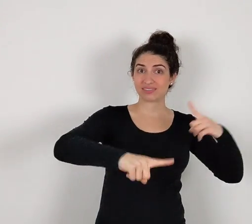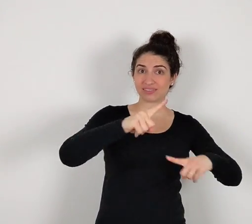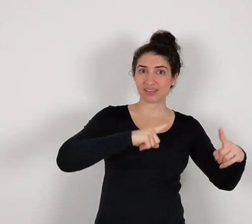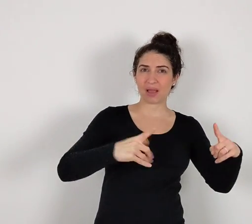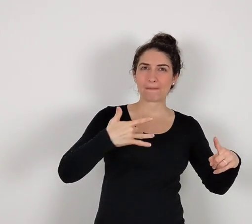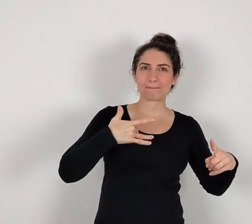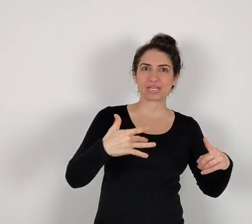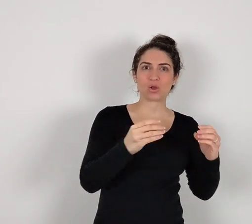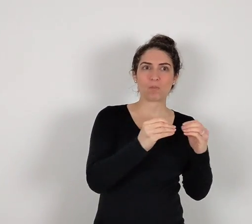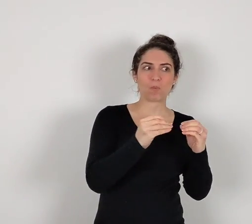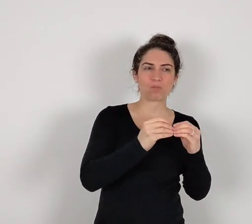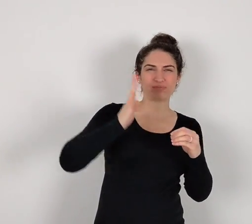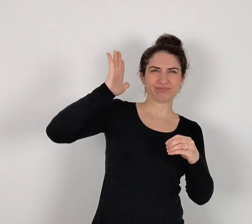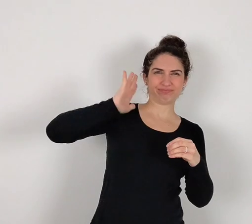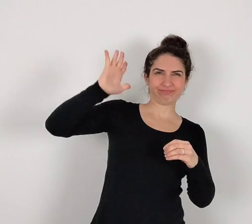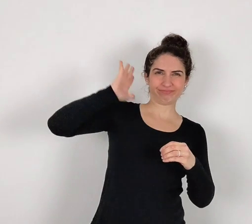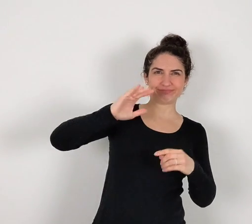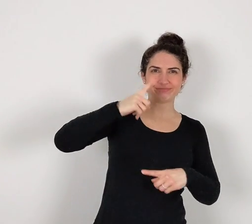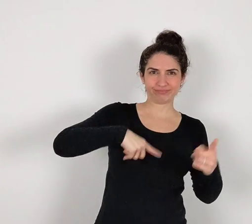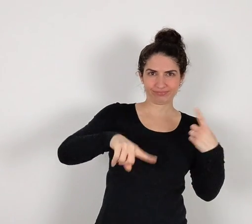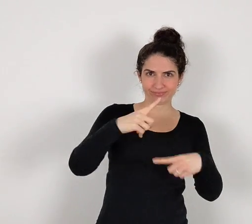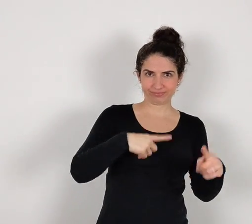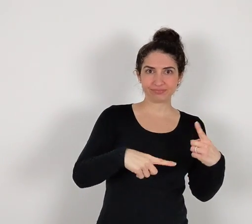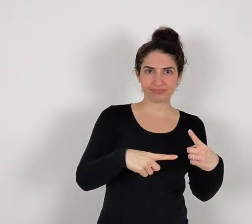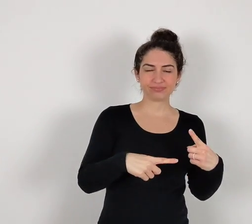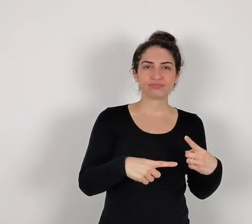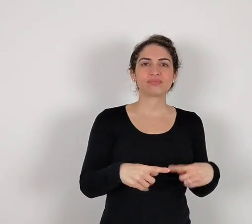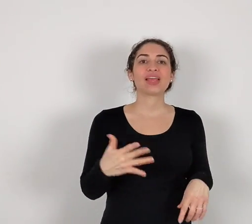SIGN tends to be more of an old sign,